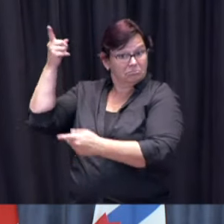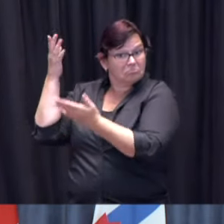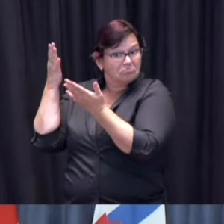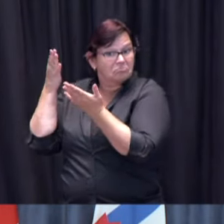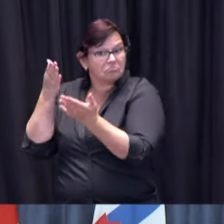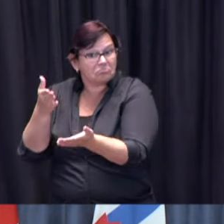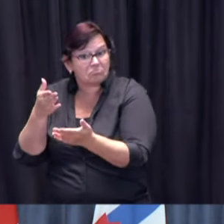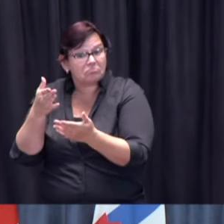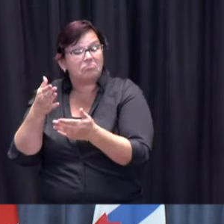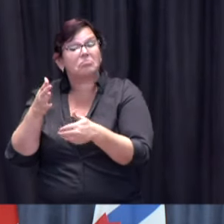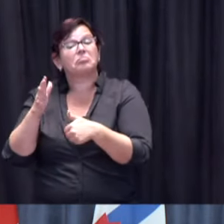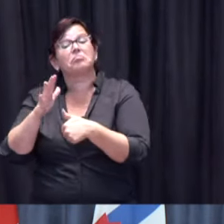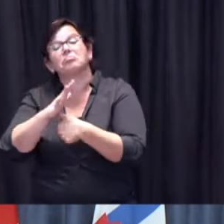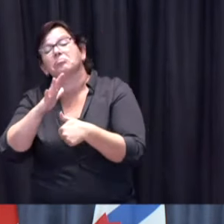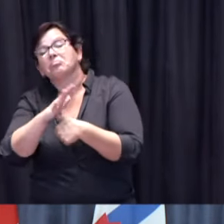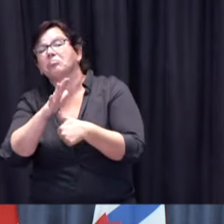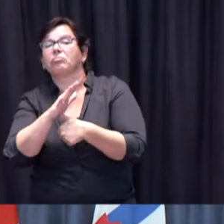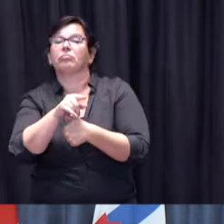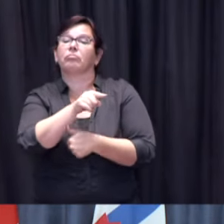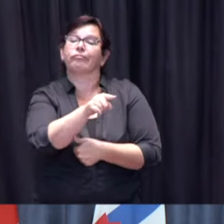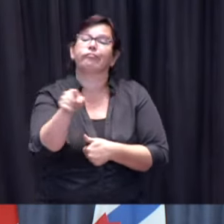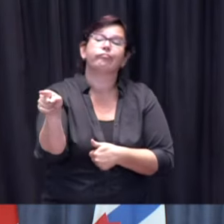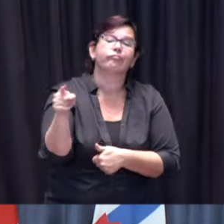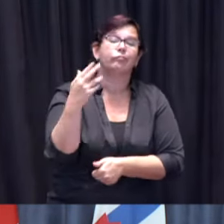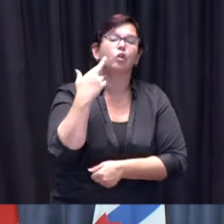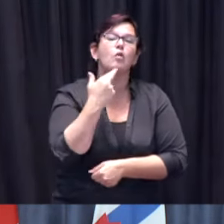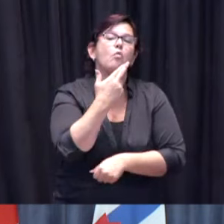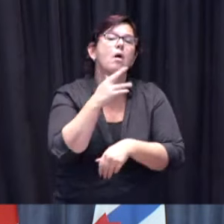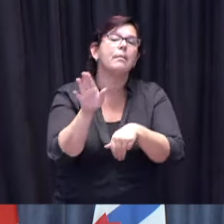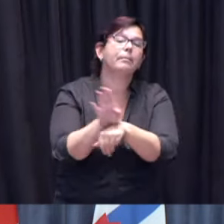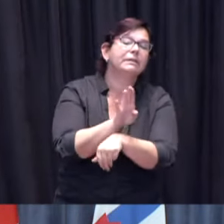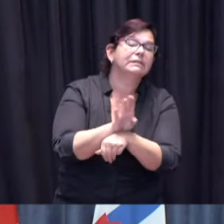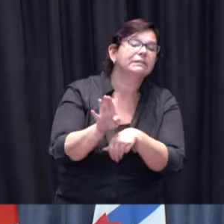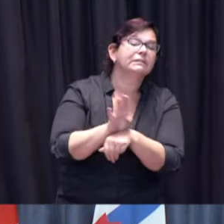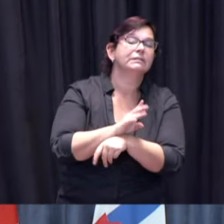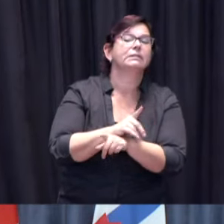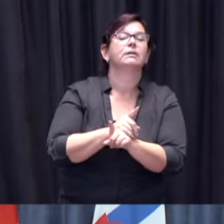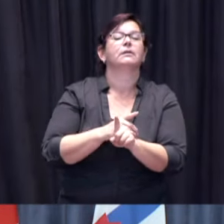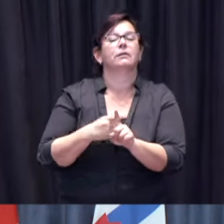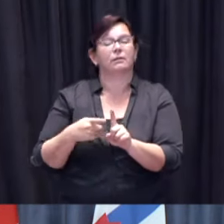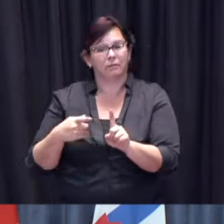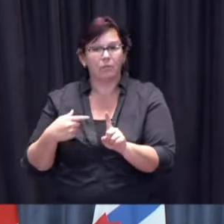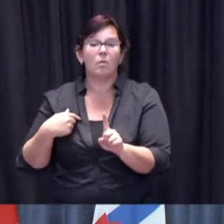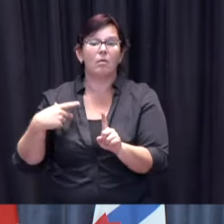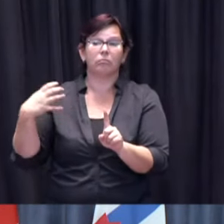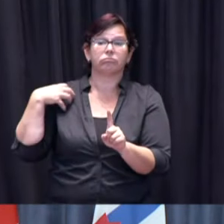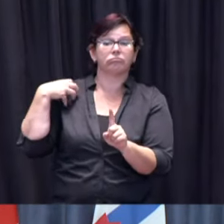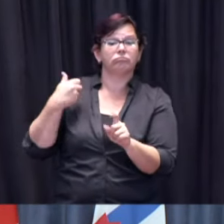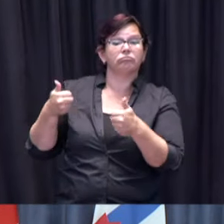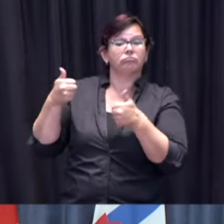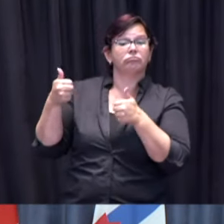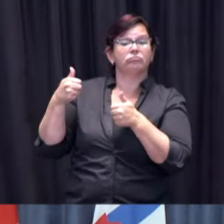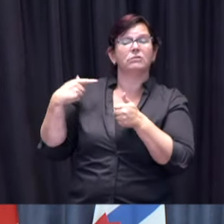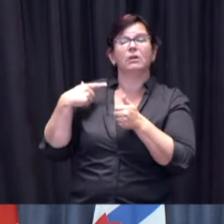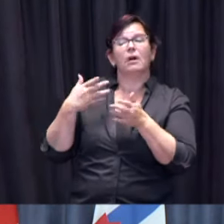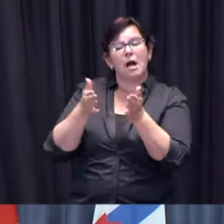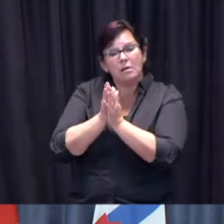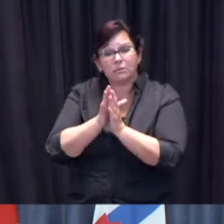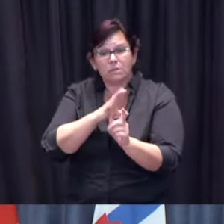The Medical Officer recommends that council require that patrons be seated at all times unless entering, exiting,